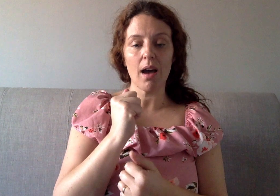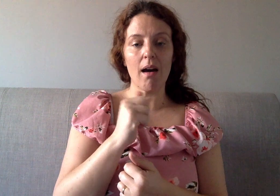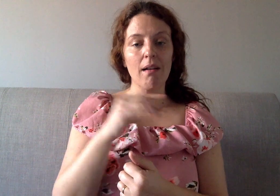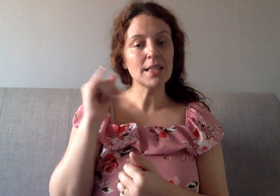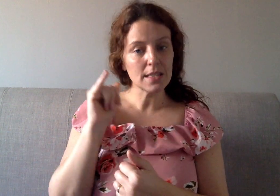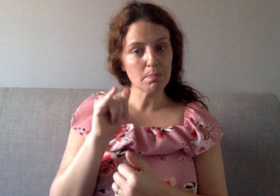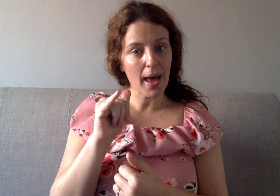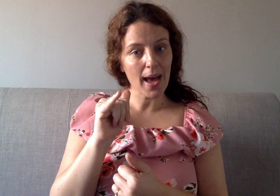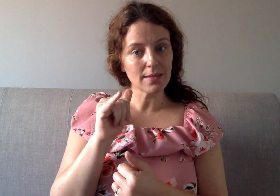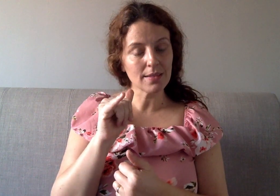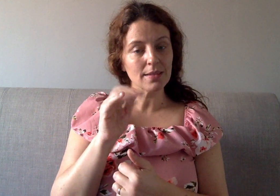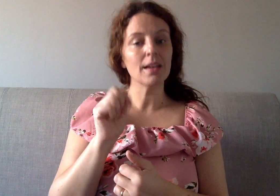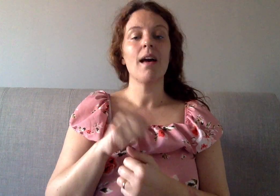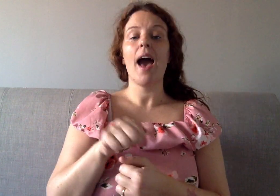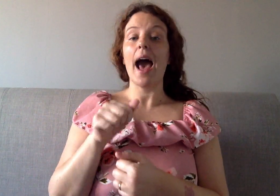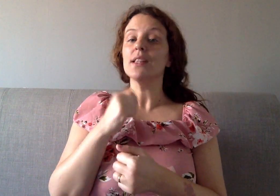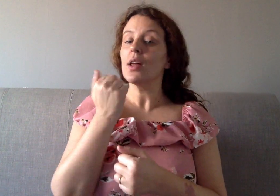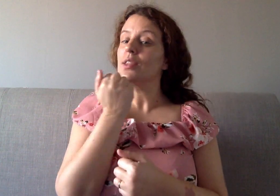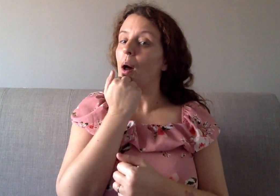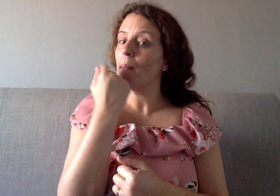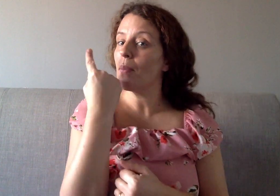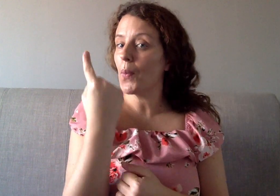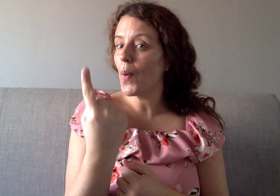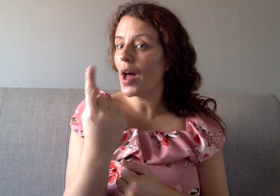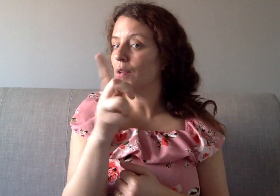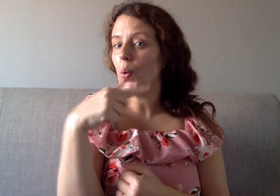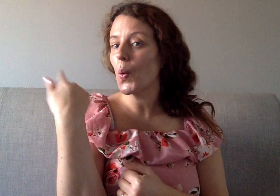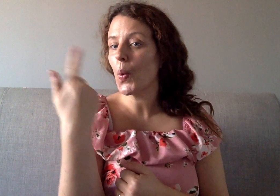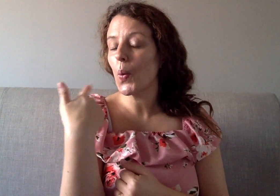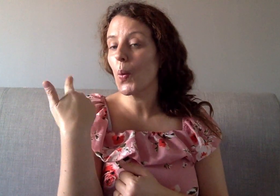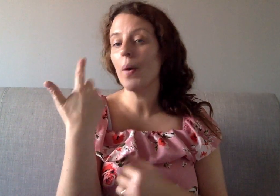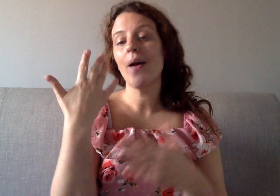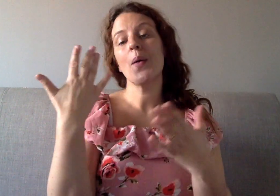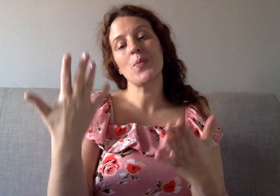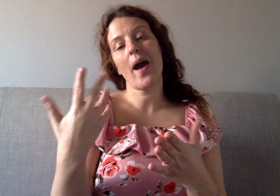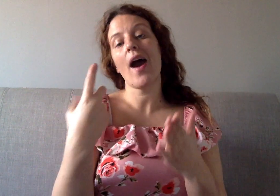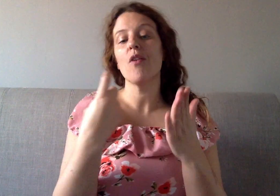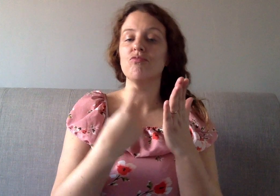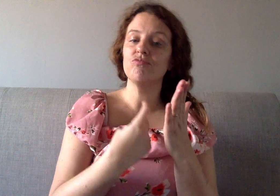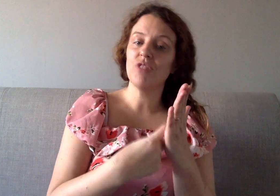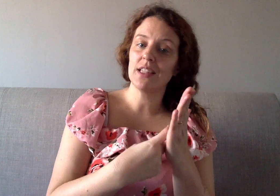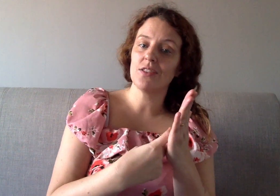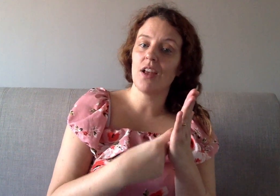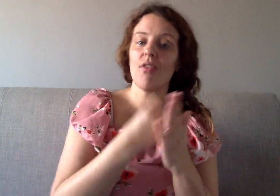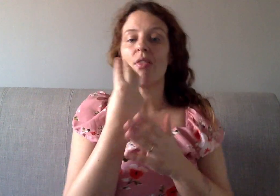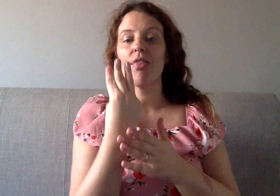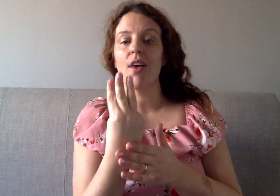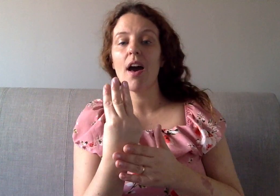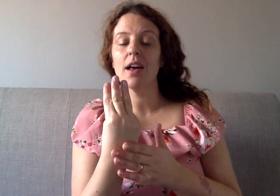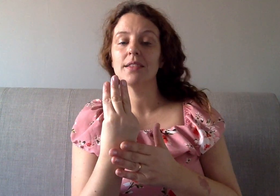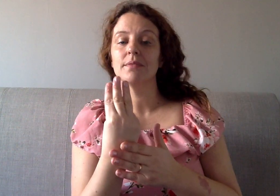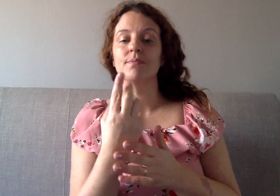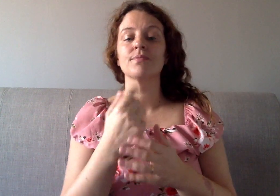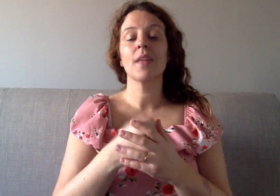So murder was suspected and number one suspect was Richard.